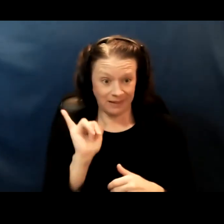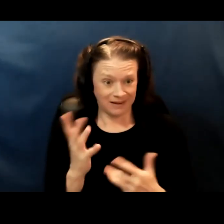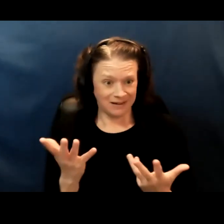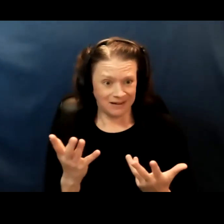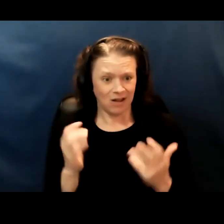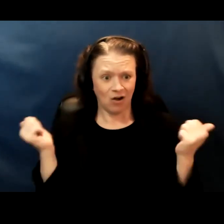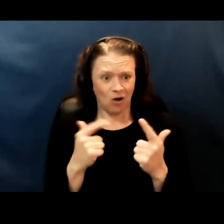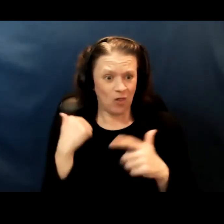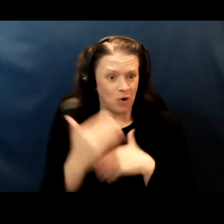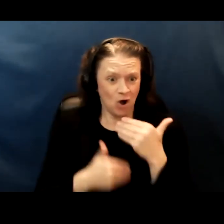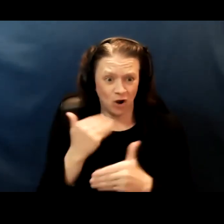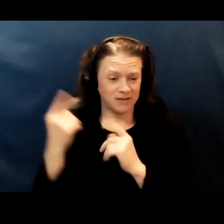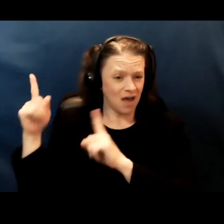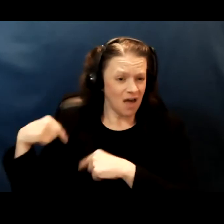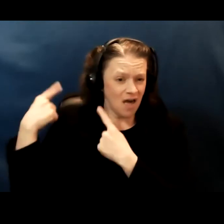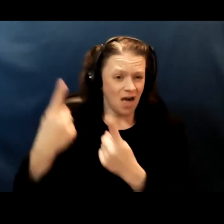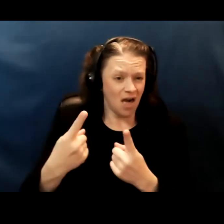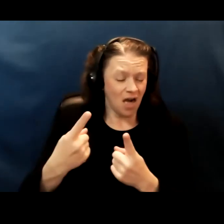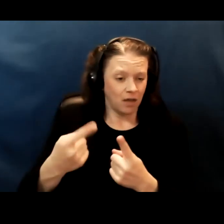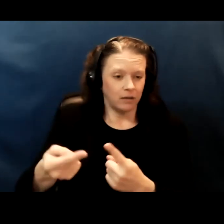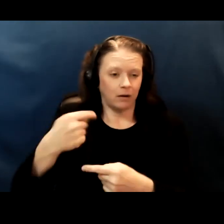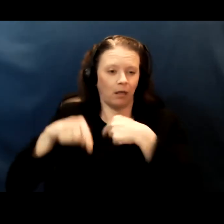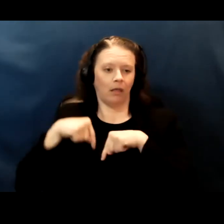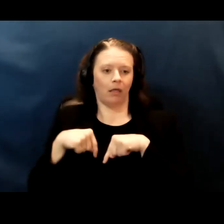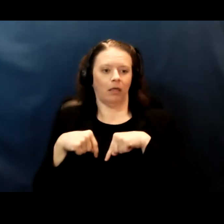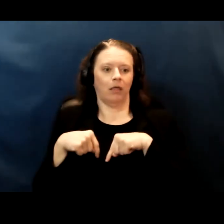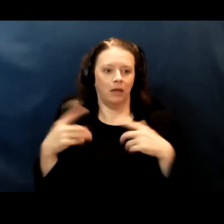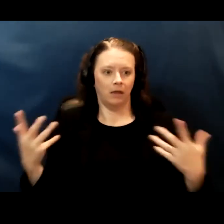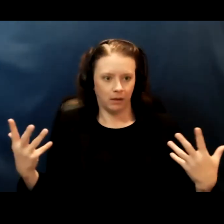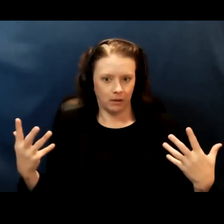that we've made was going backwards. And everybody was wearing